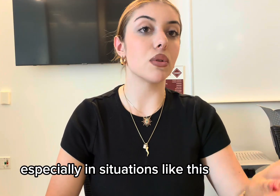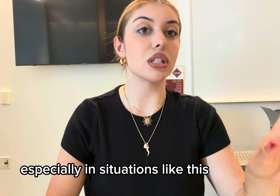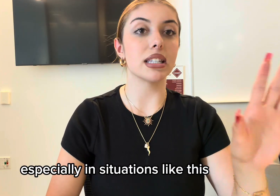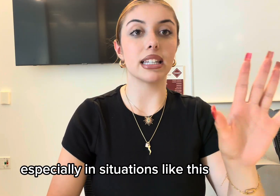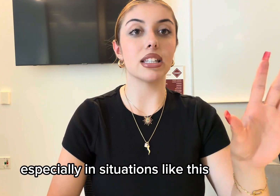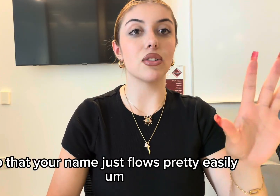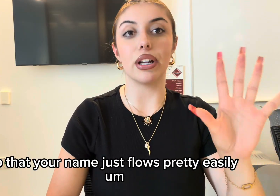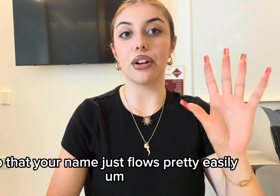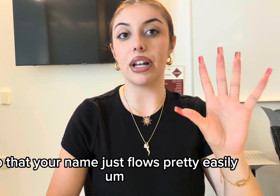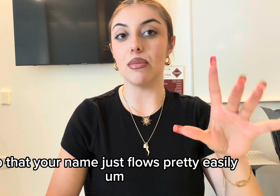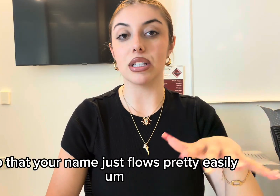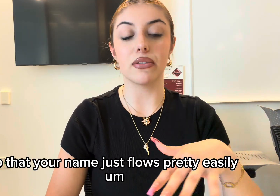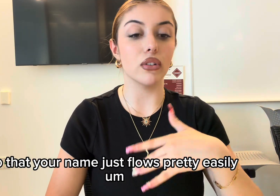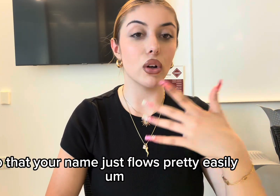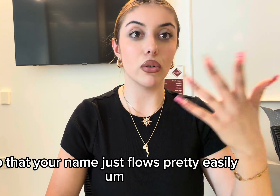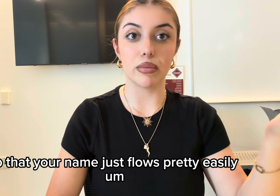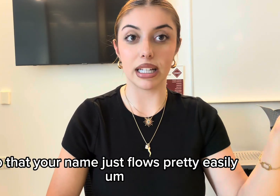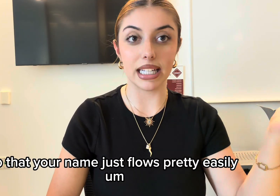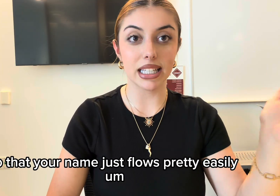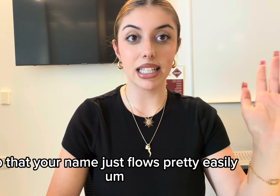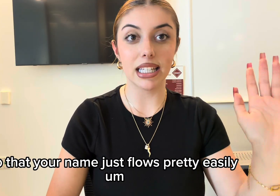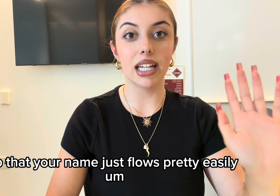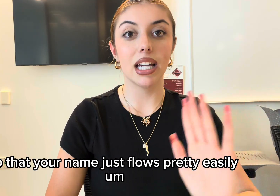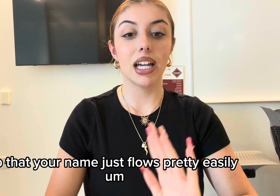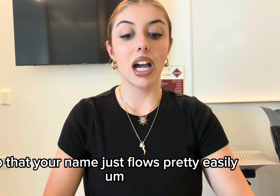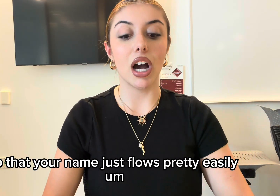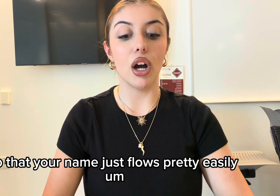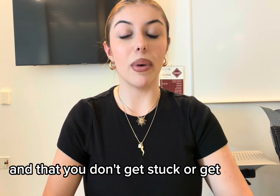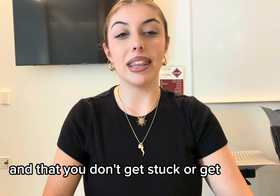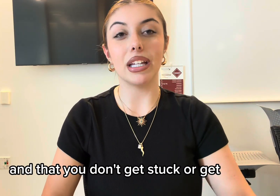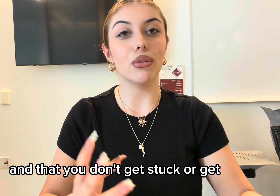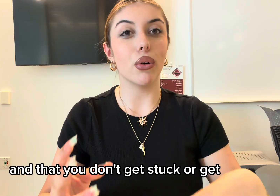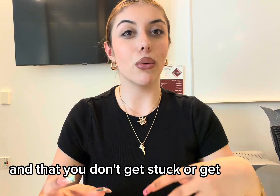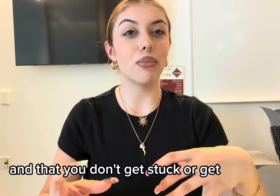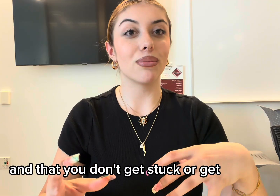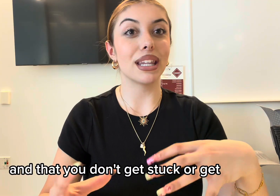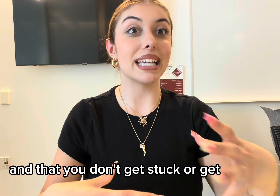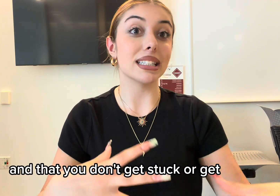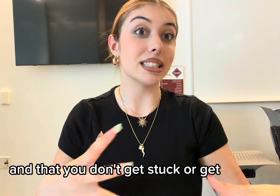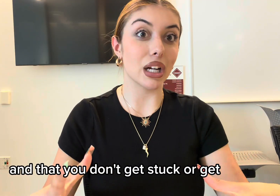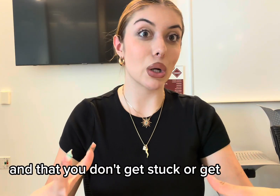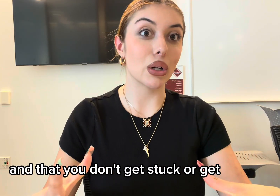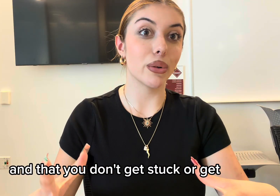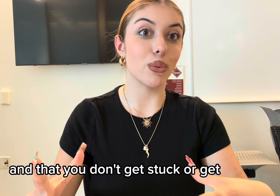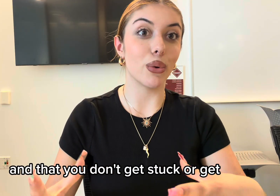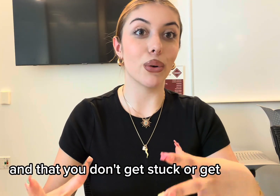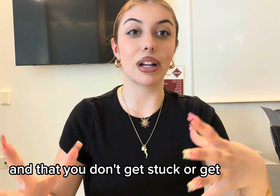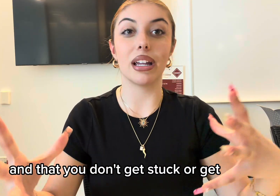situations like this, so that your name just flows pretty easily. um and that you don't get stuck or,